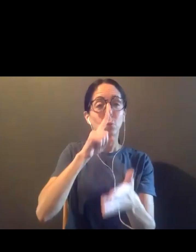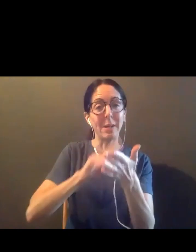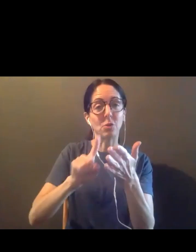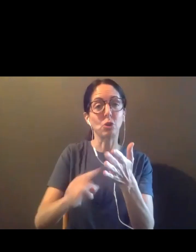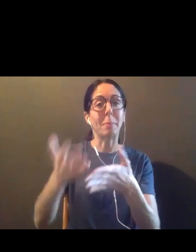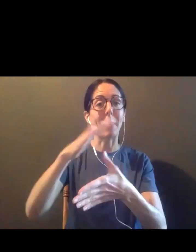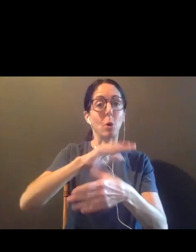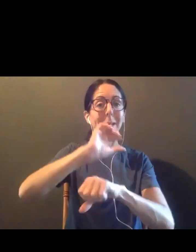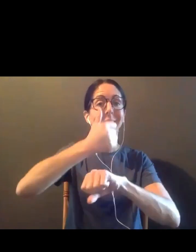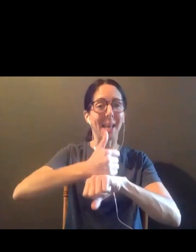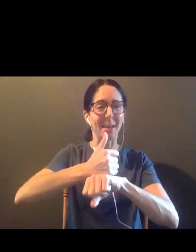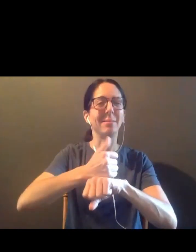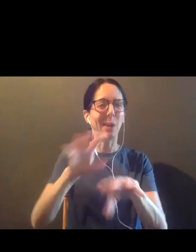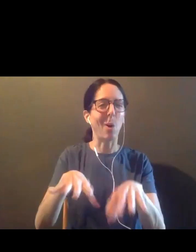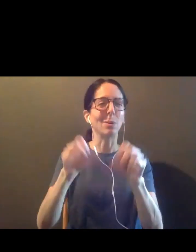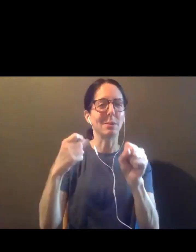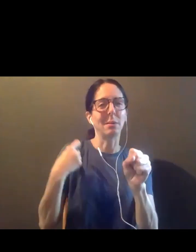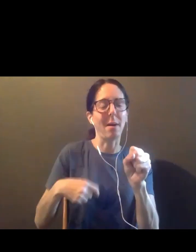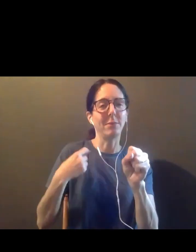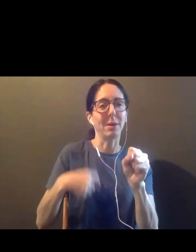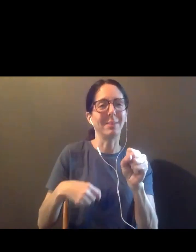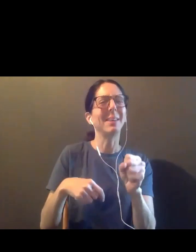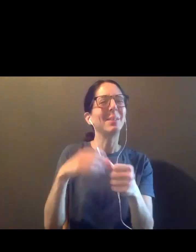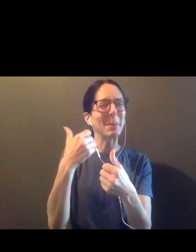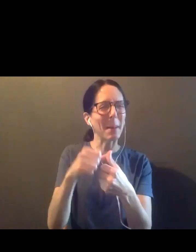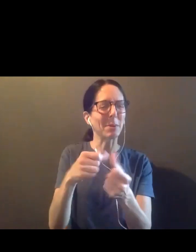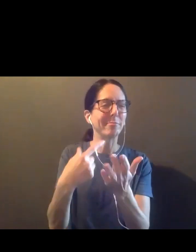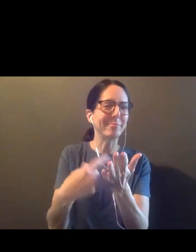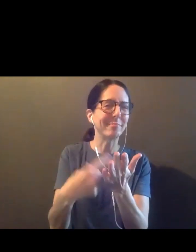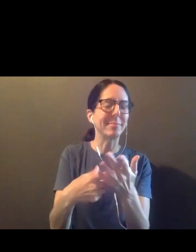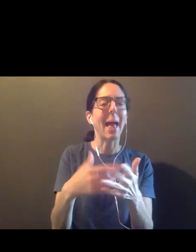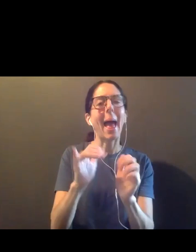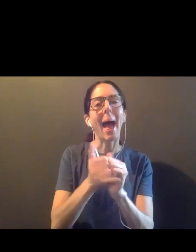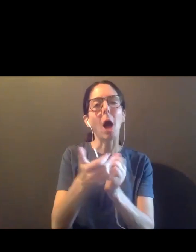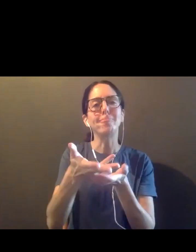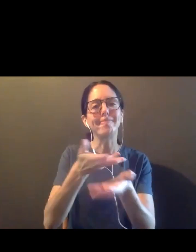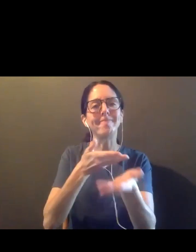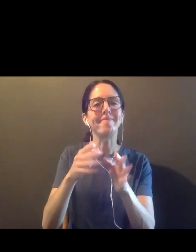And this is around that discussion about obesity and overweight with children and youth with disabilities.